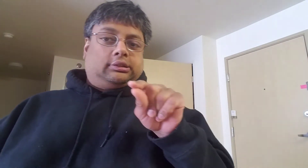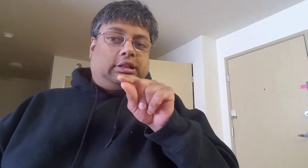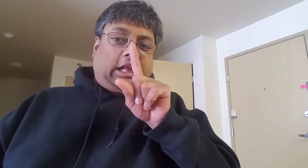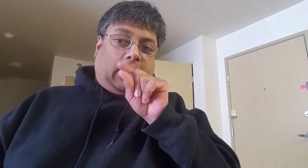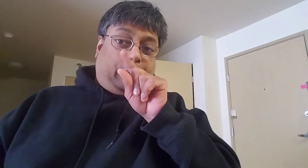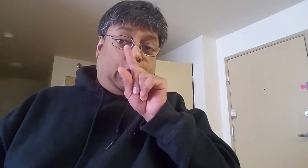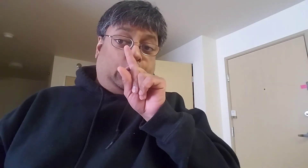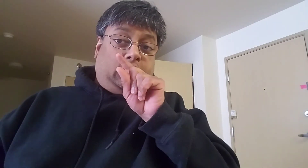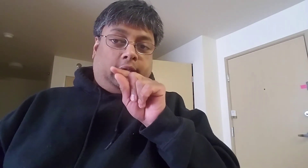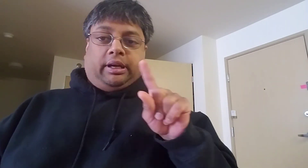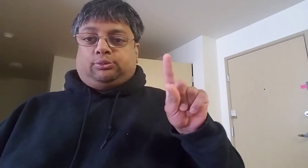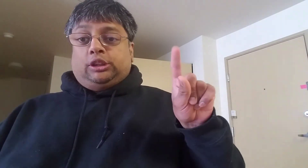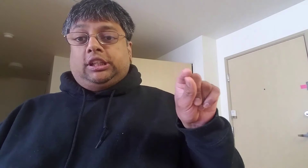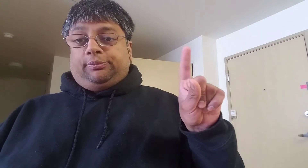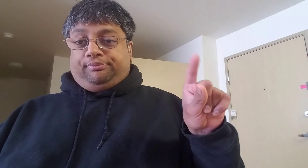(Signing "Twenty" (20) like a bird)